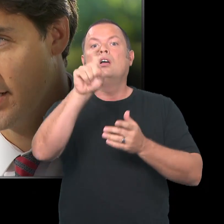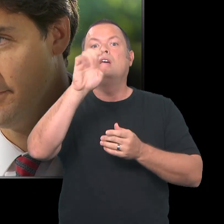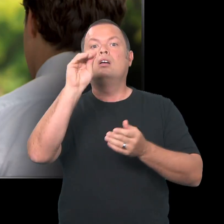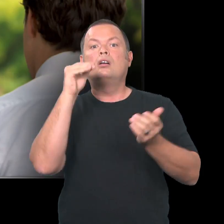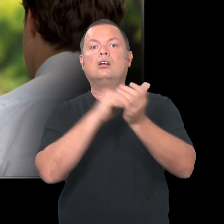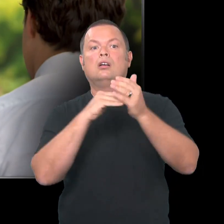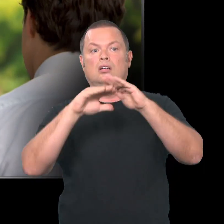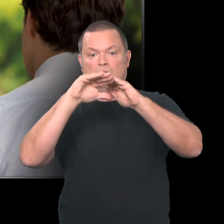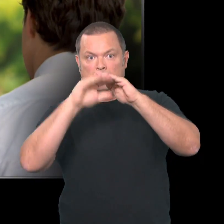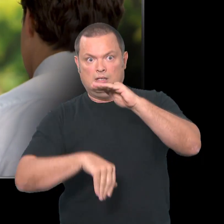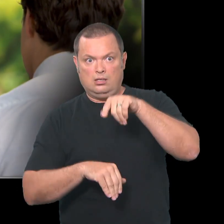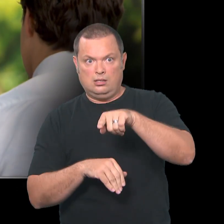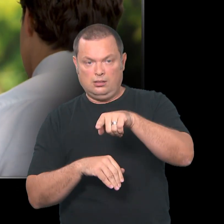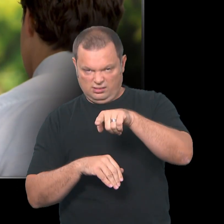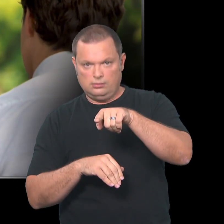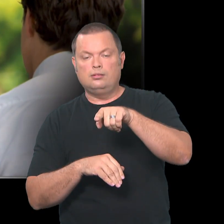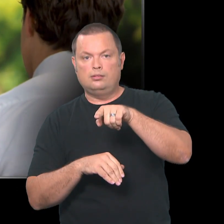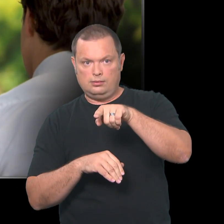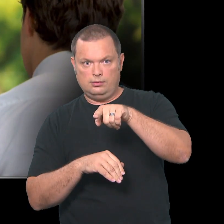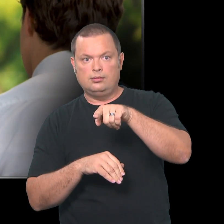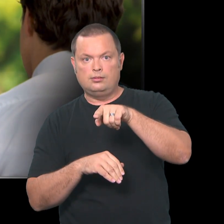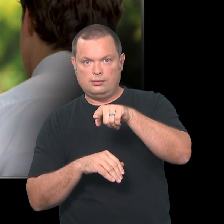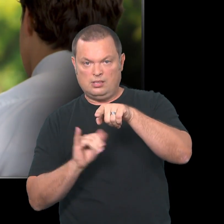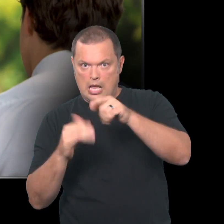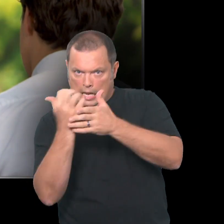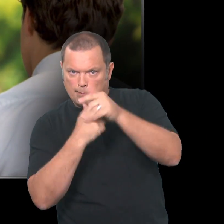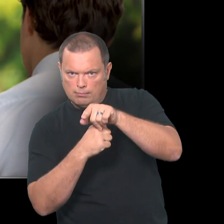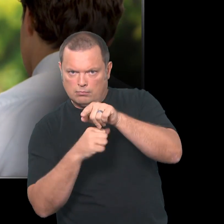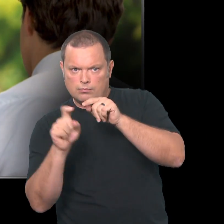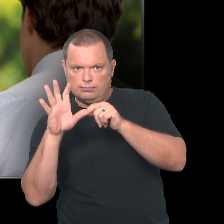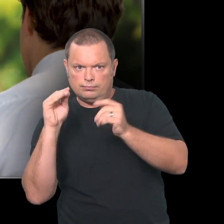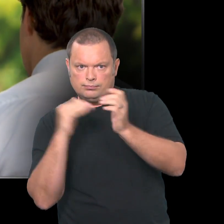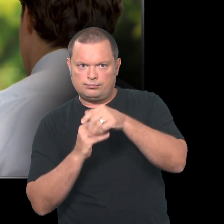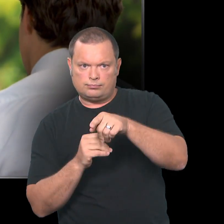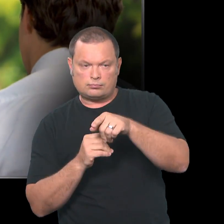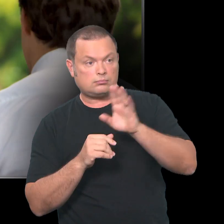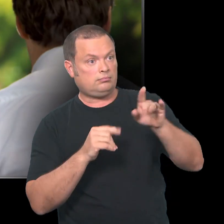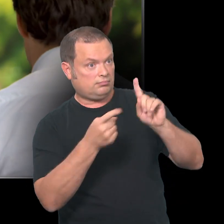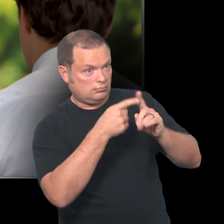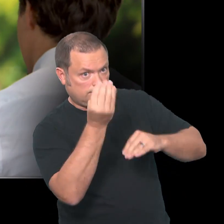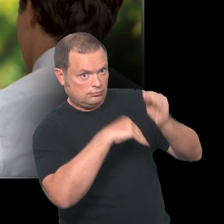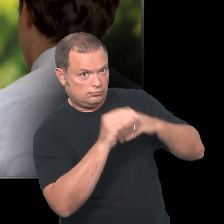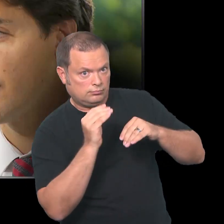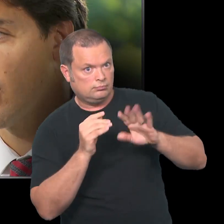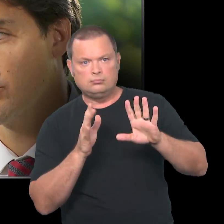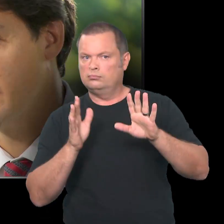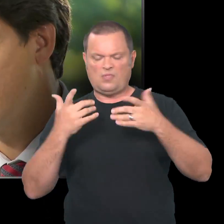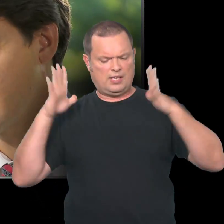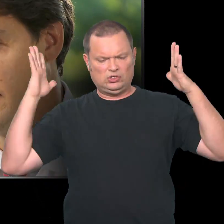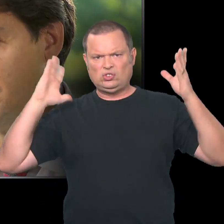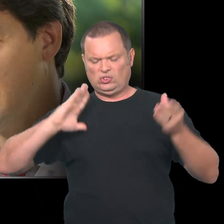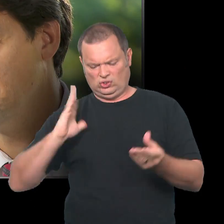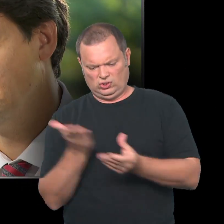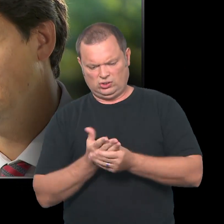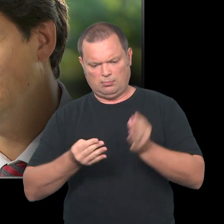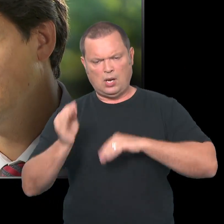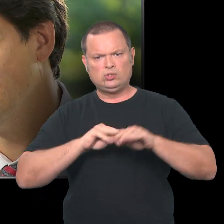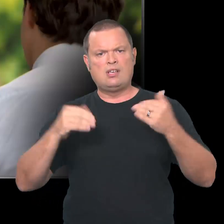earning less than $150,000 in family income. I assume this would be something that would be upfront, first budget.